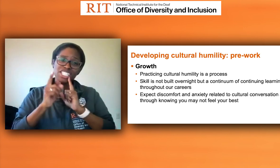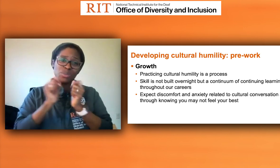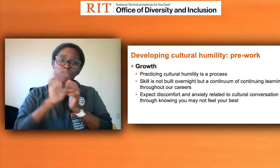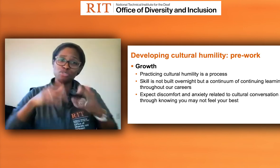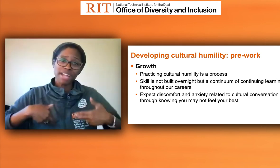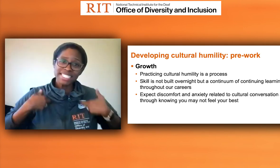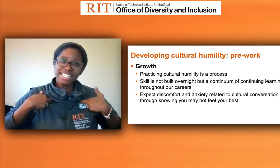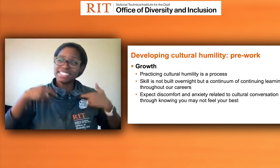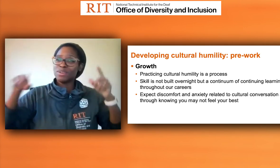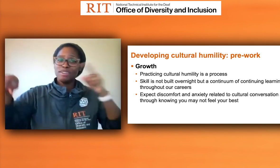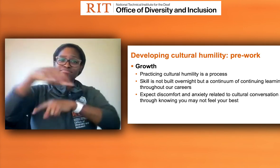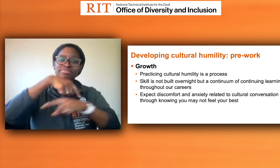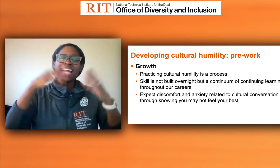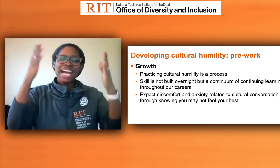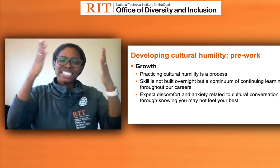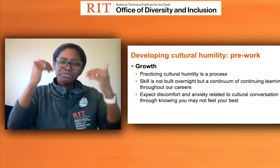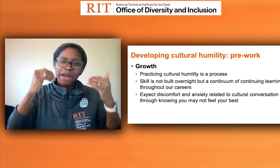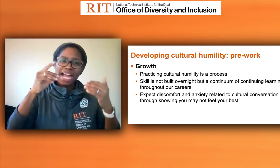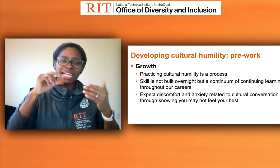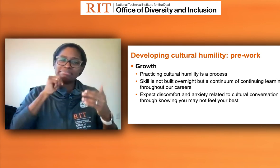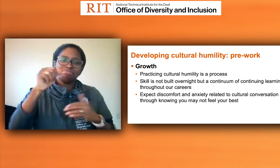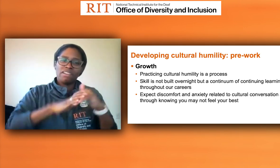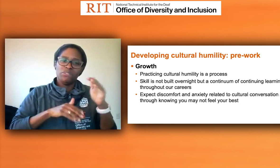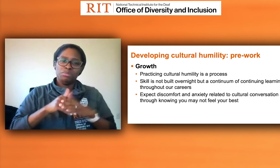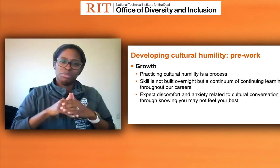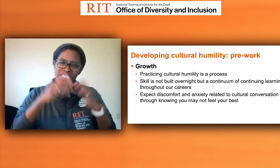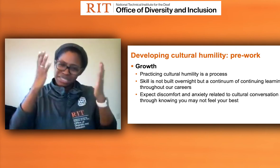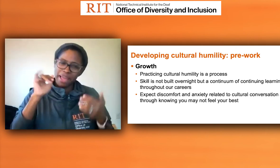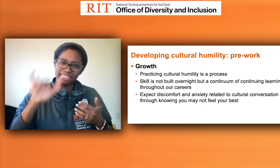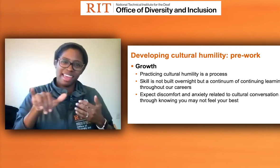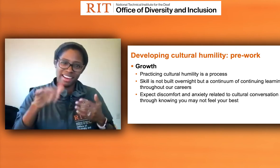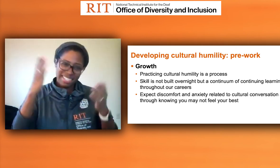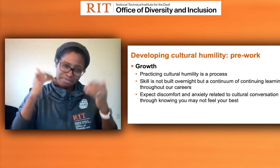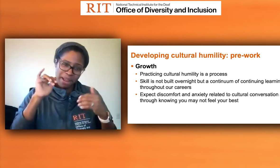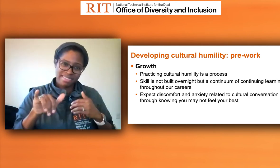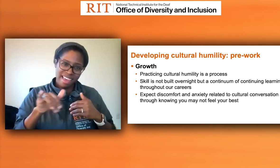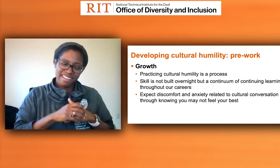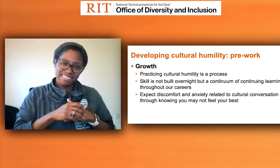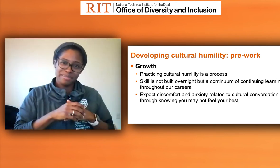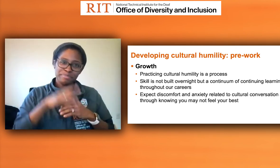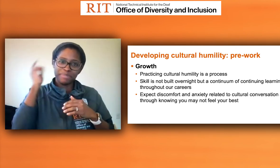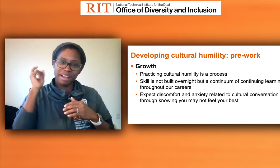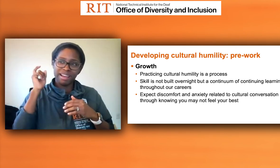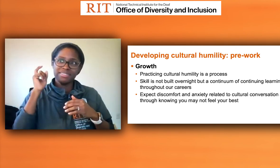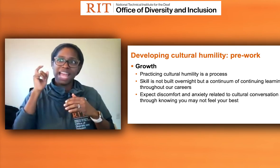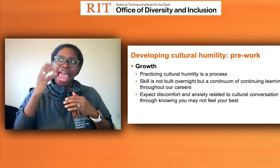When you have these cultural conversations with your residents, do expect discomfort. It is normal.